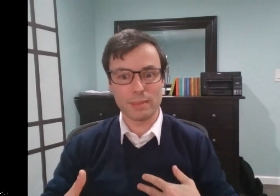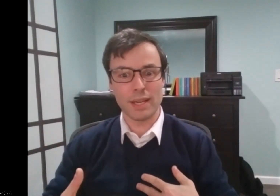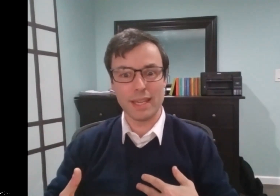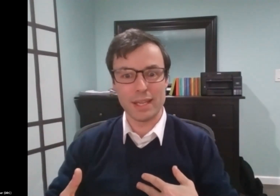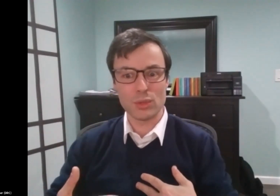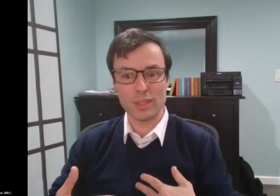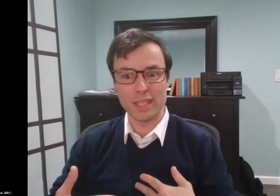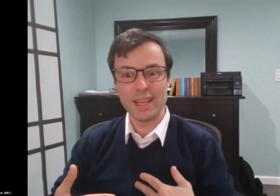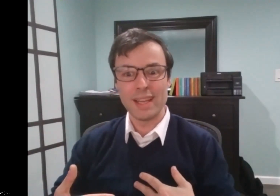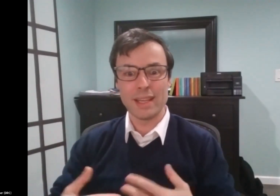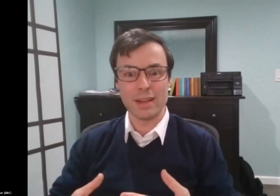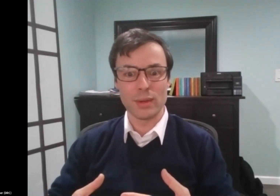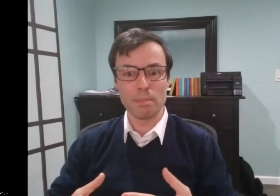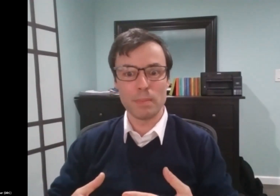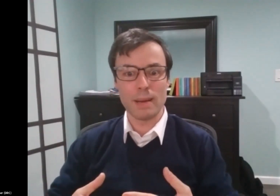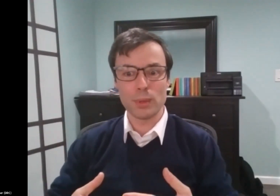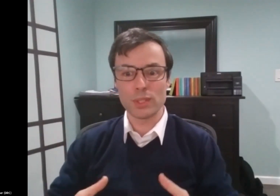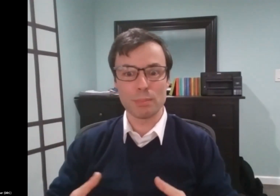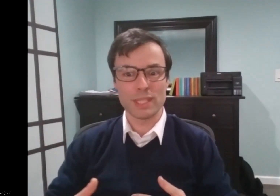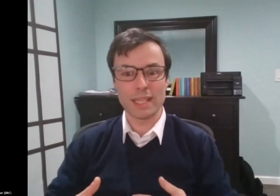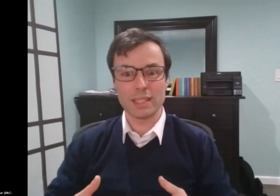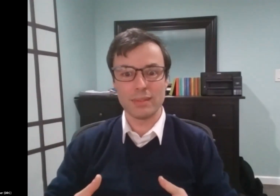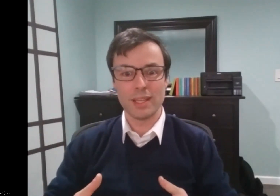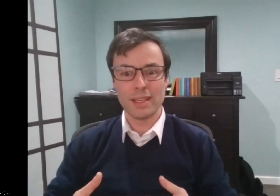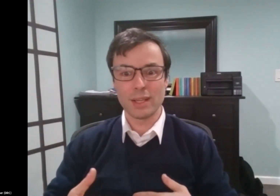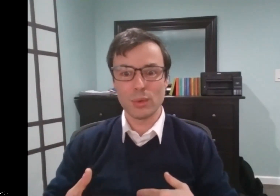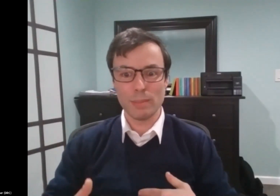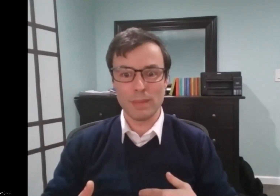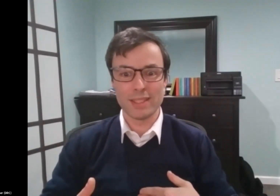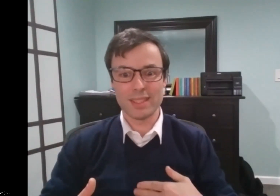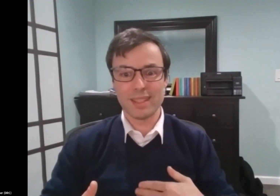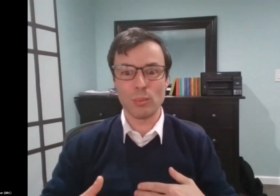screening for fever or COVID 19 symptoms, requirements that